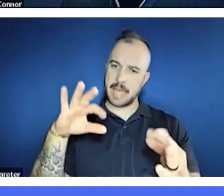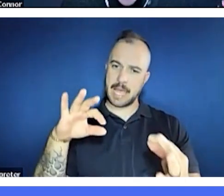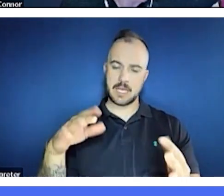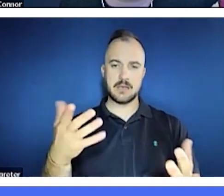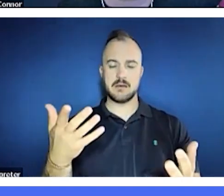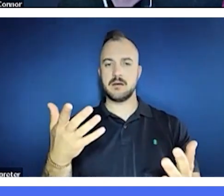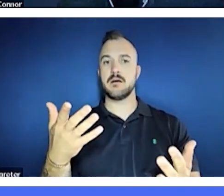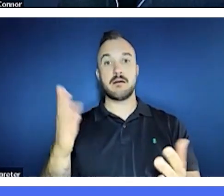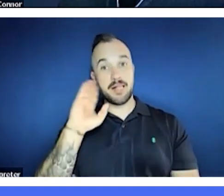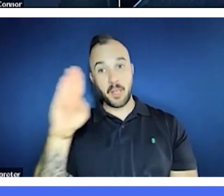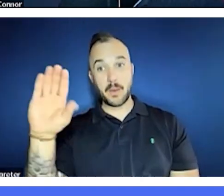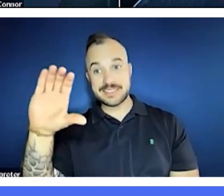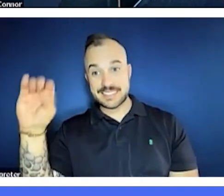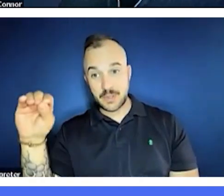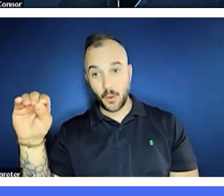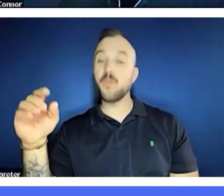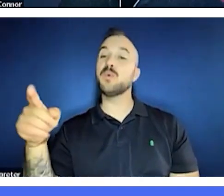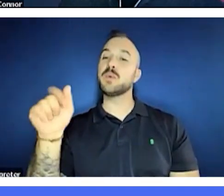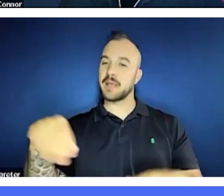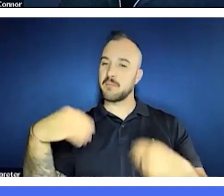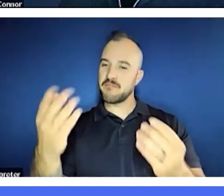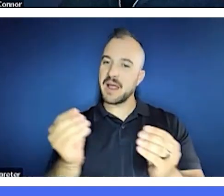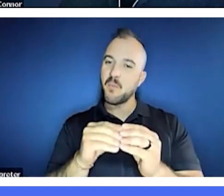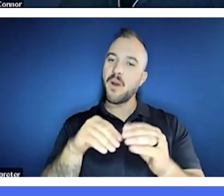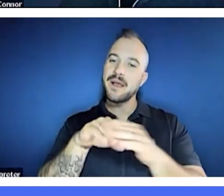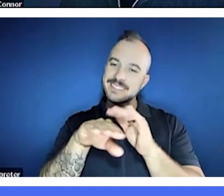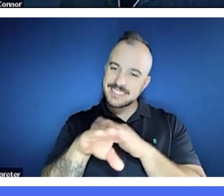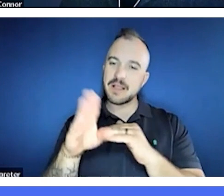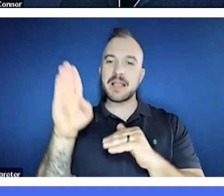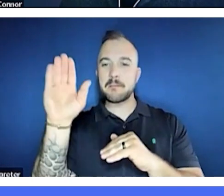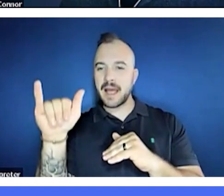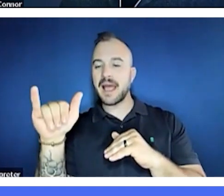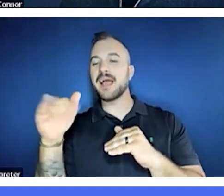by thinking about color contrast, example. Absolutely wonderful. Great.